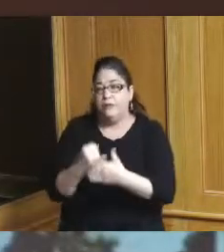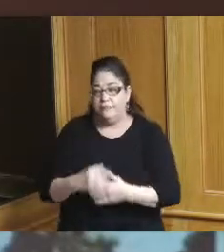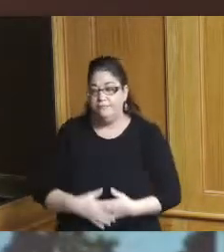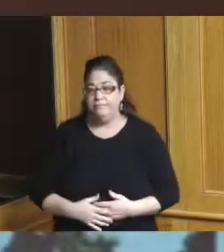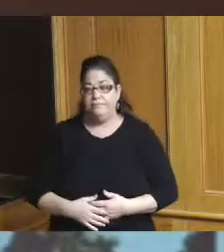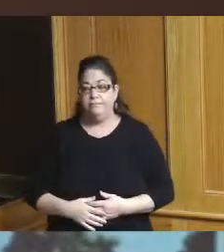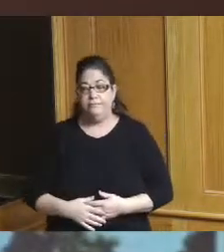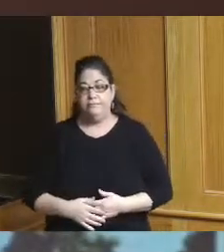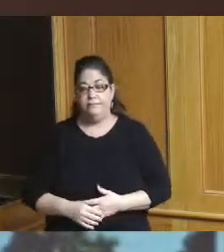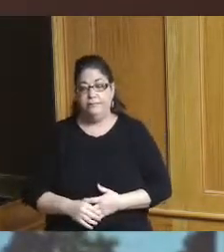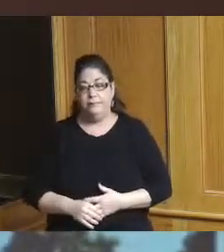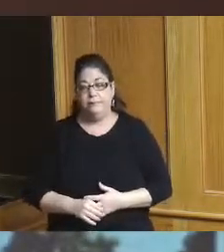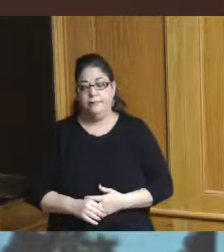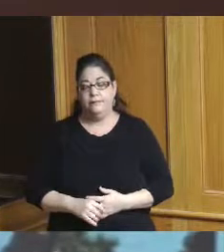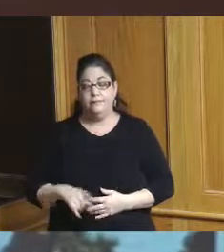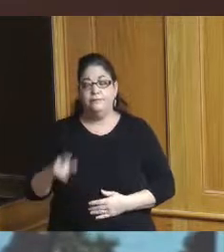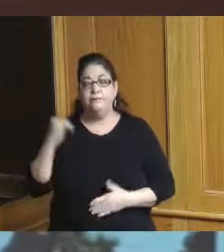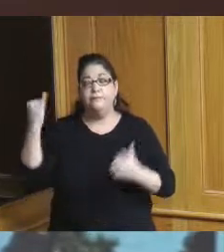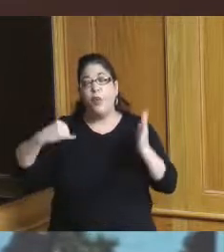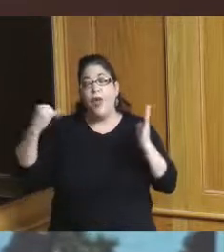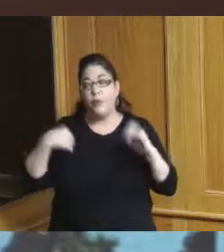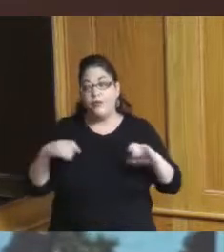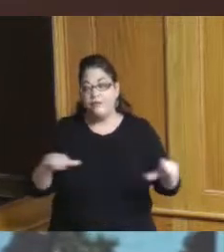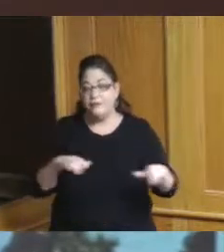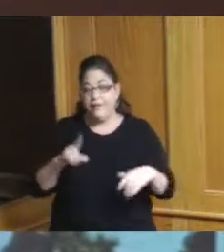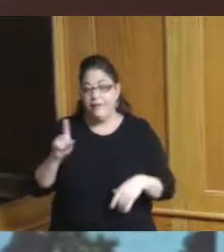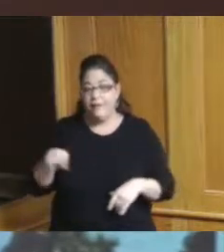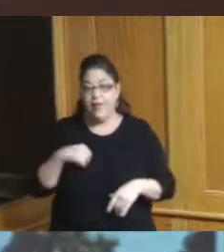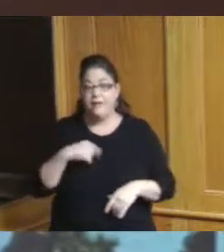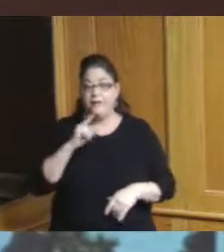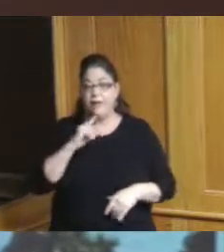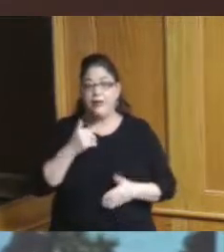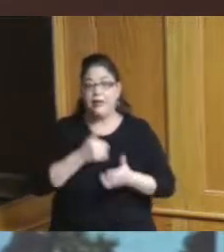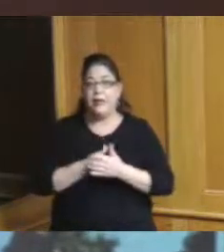in Lincoln Heights a little rendering we've done up at near Dorothy Court and Mangum Drive